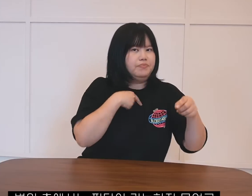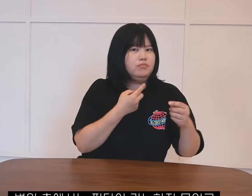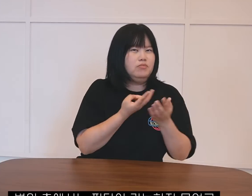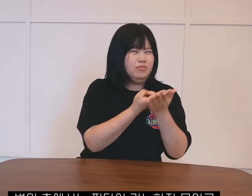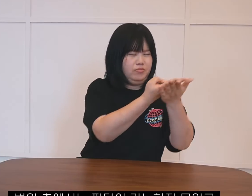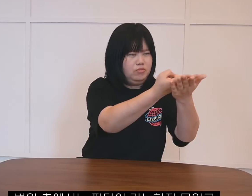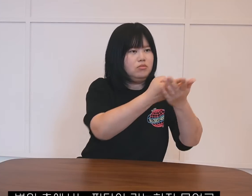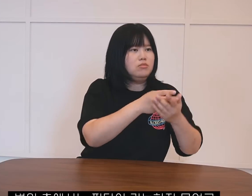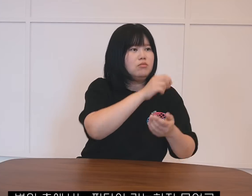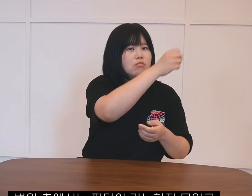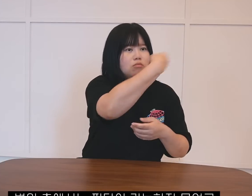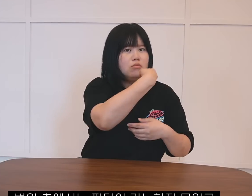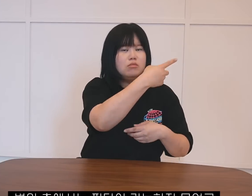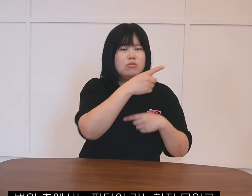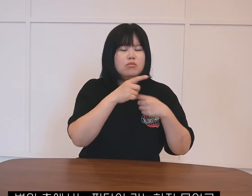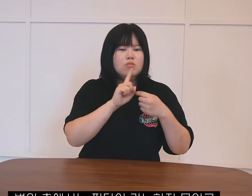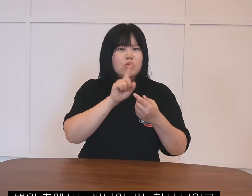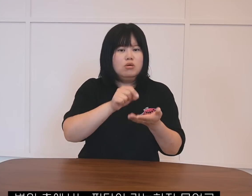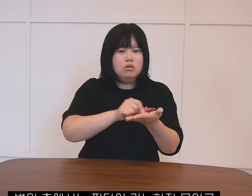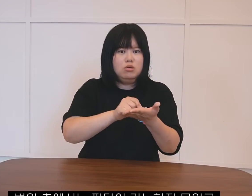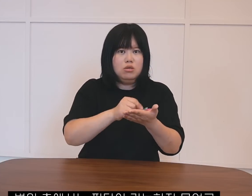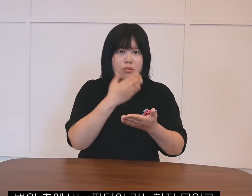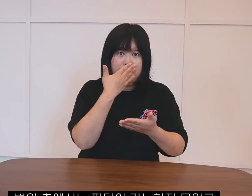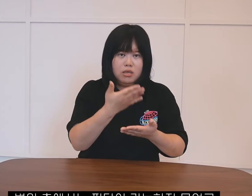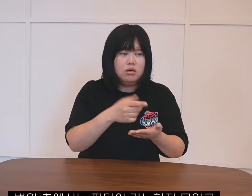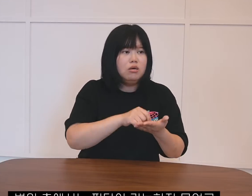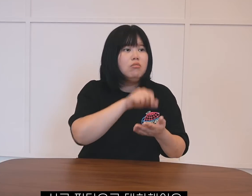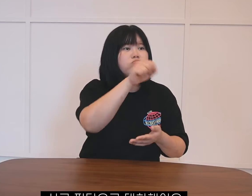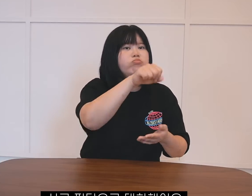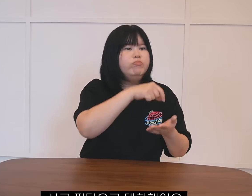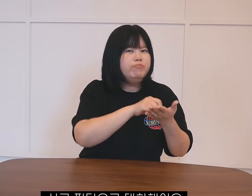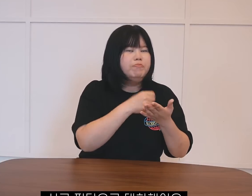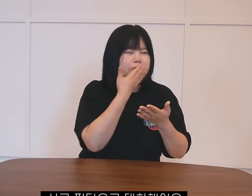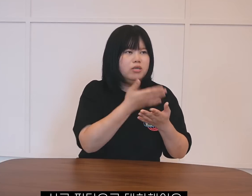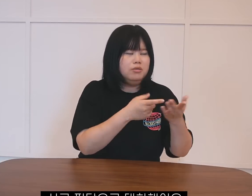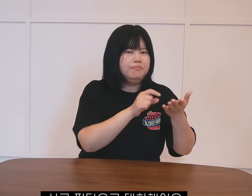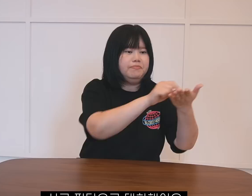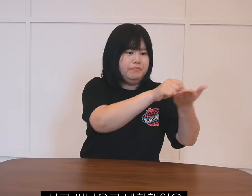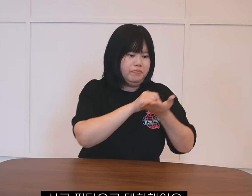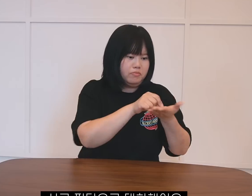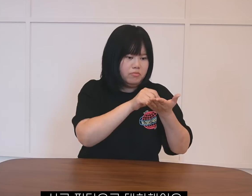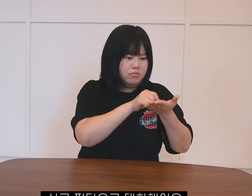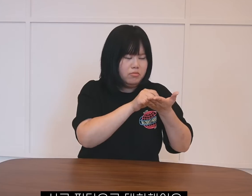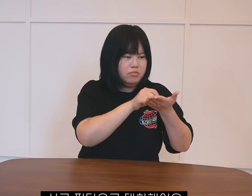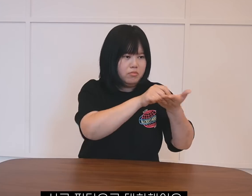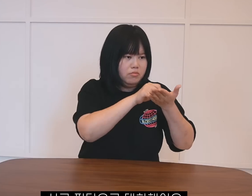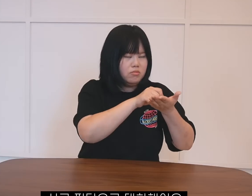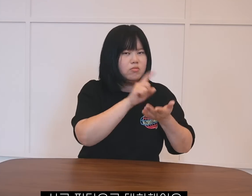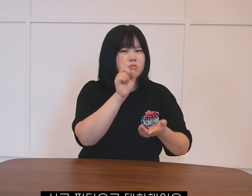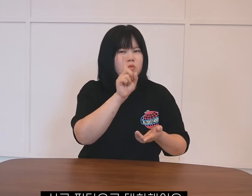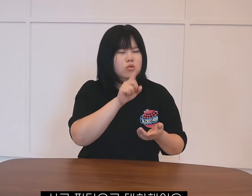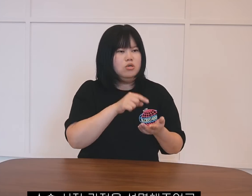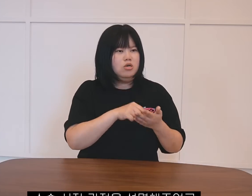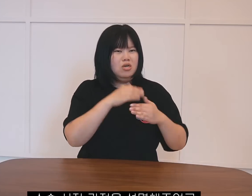The hospital asked if it was possible to write and chat with each other.